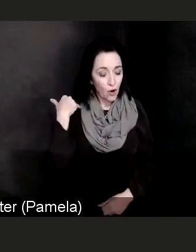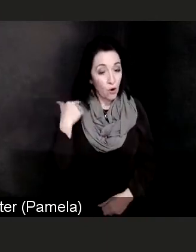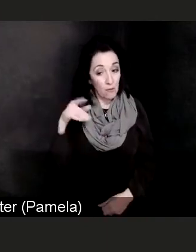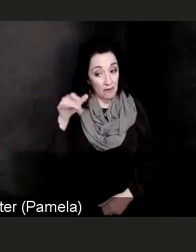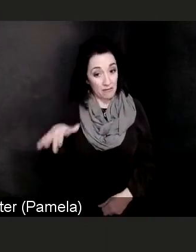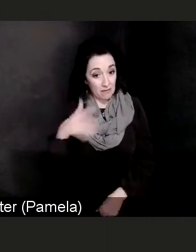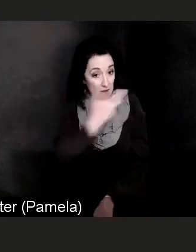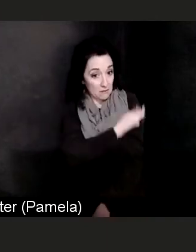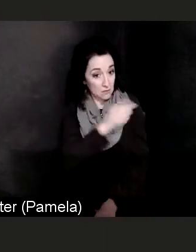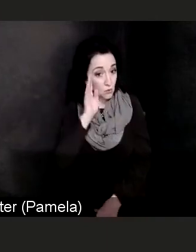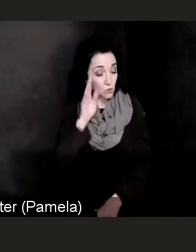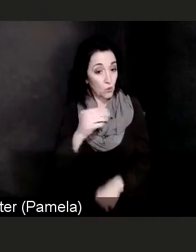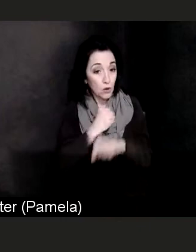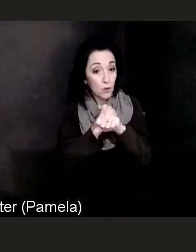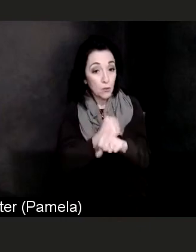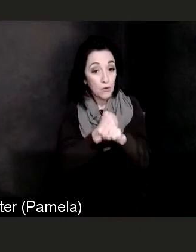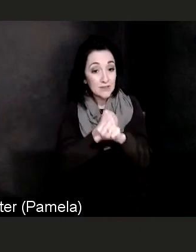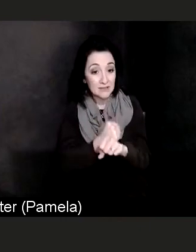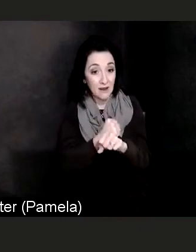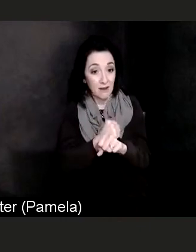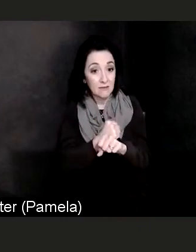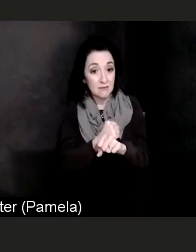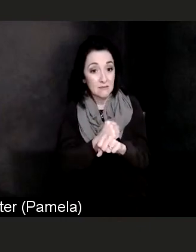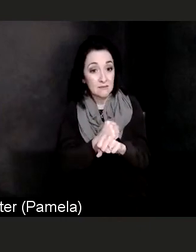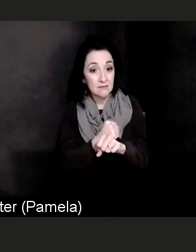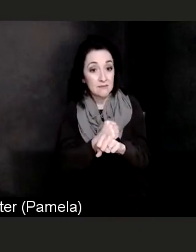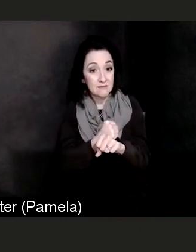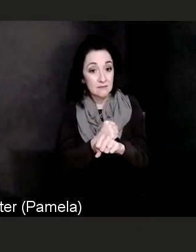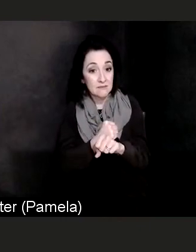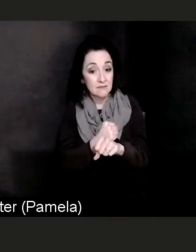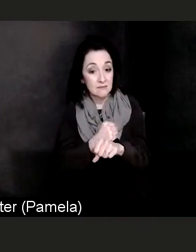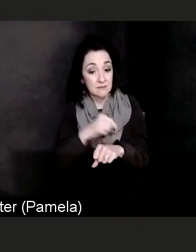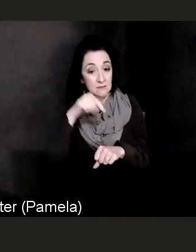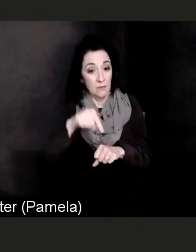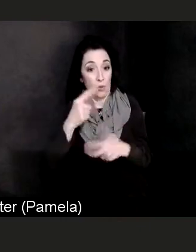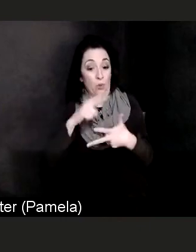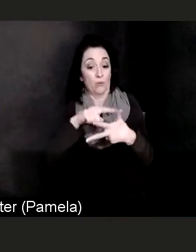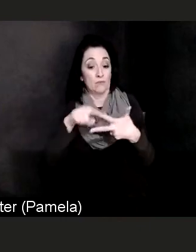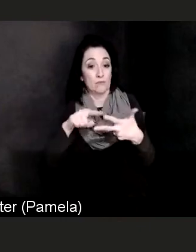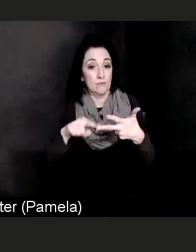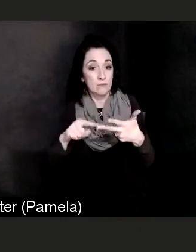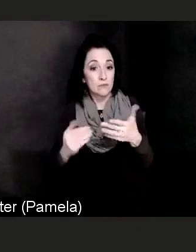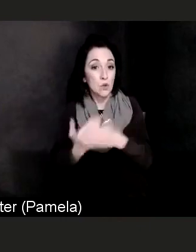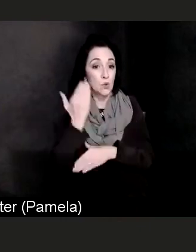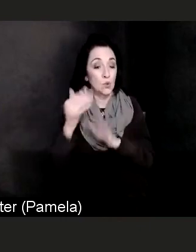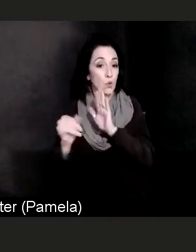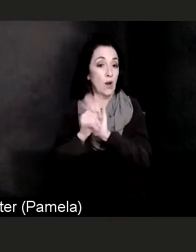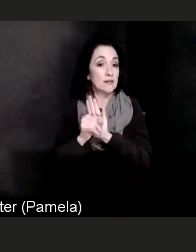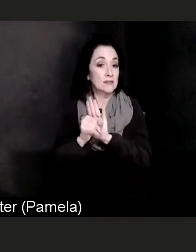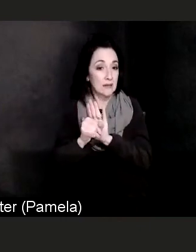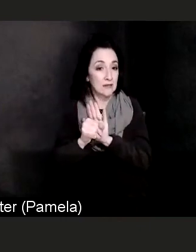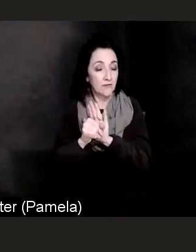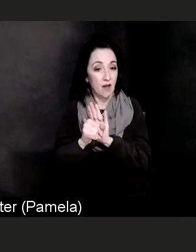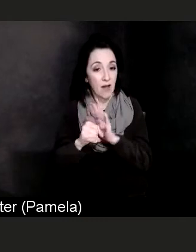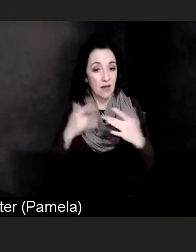that we have now identified that are different. So there are two vaccines that have received